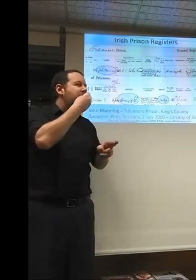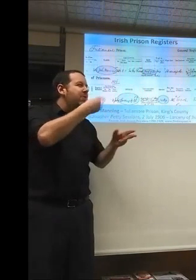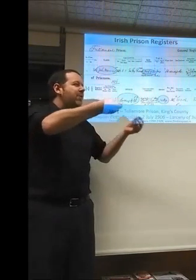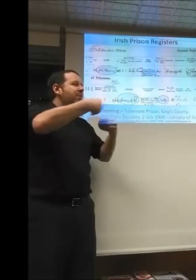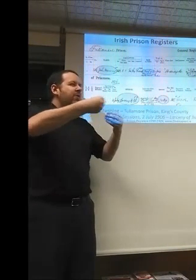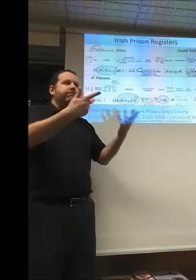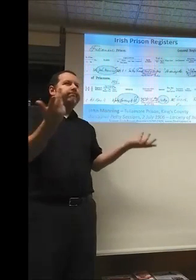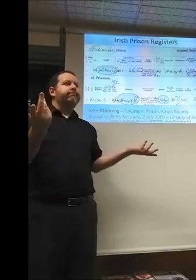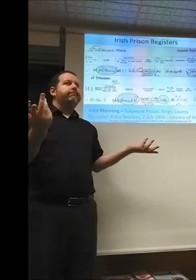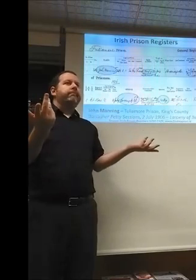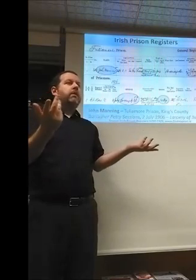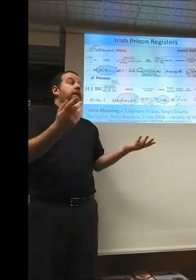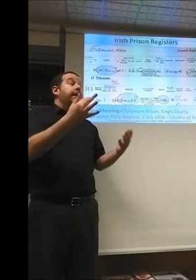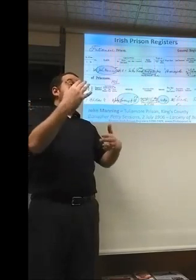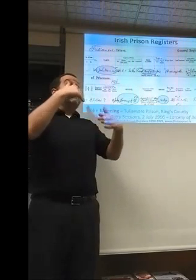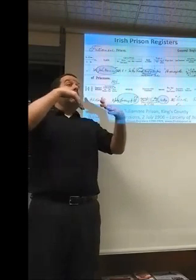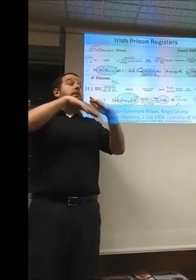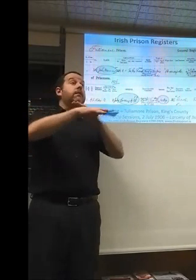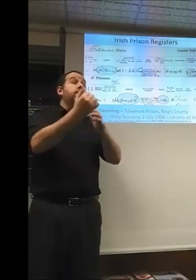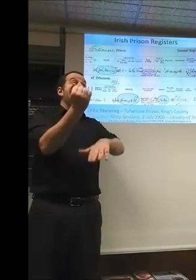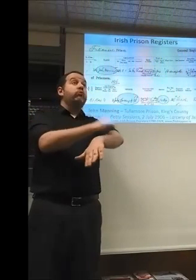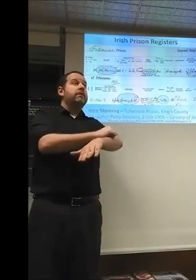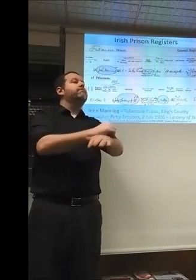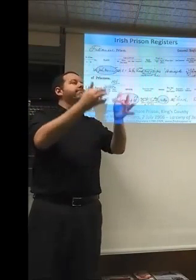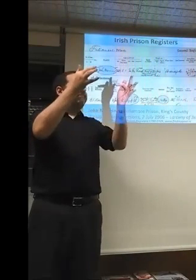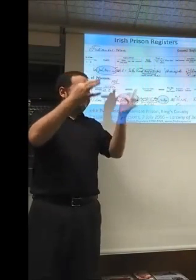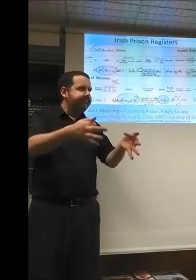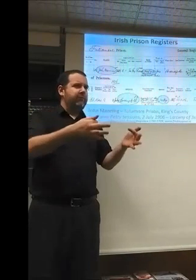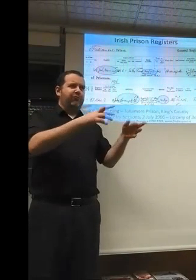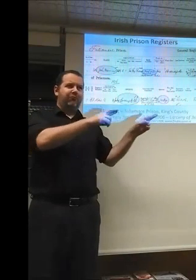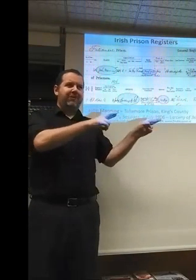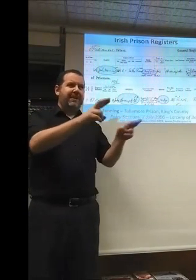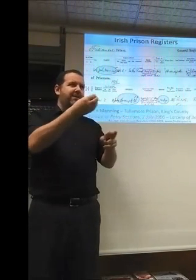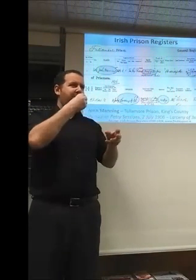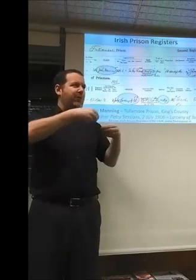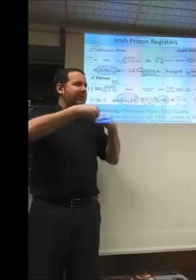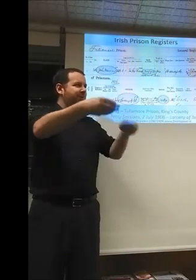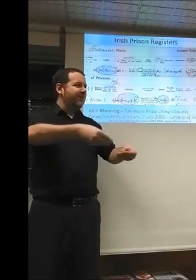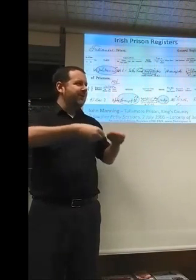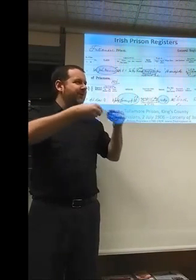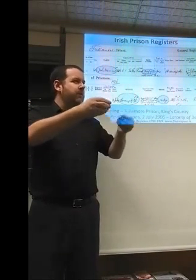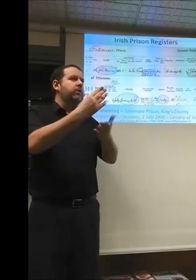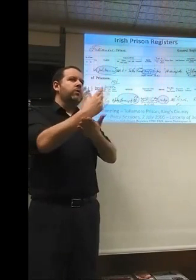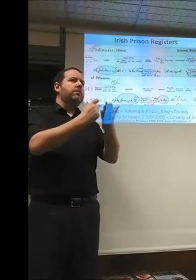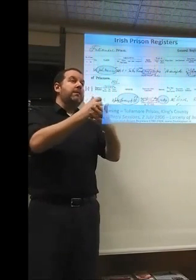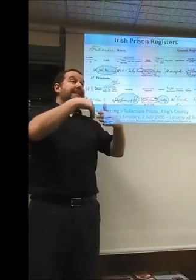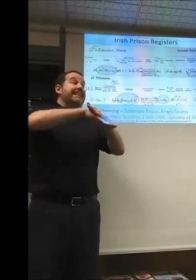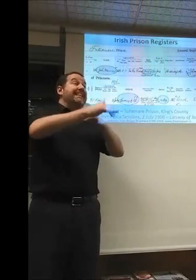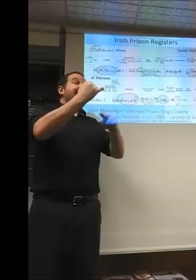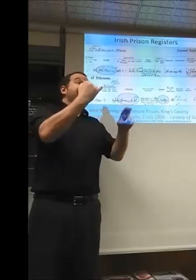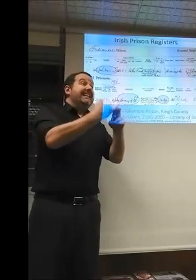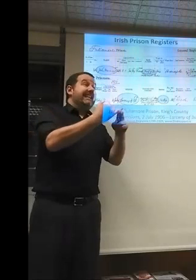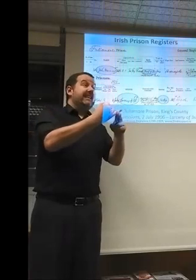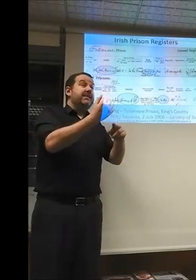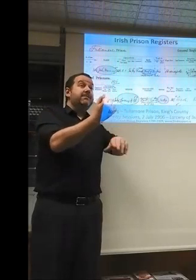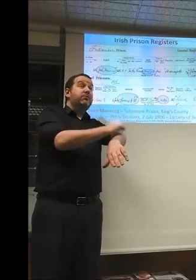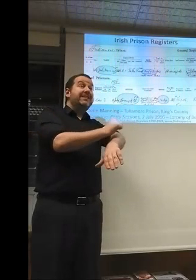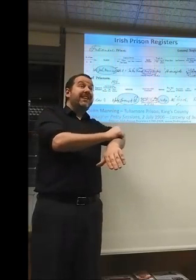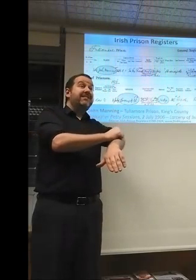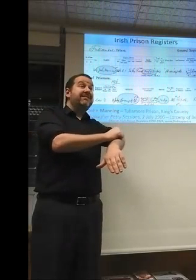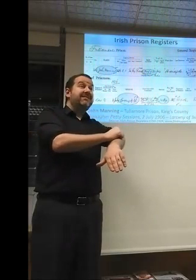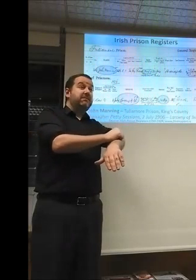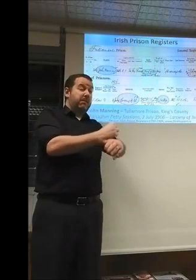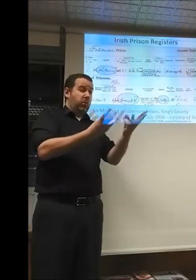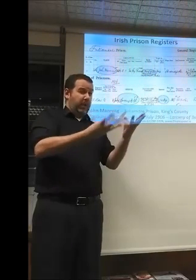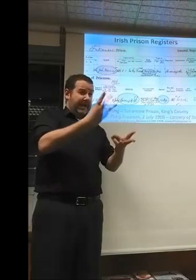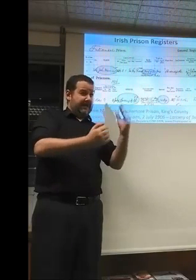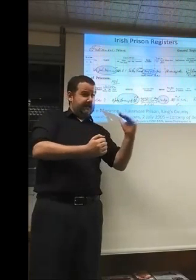official training for interpreters, really sign language wasn’t seen as an official